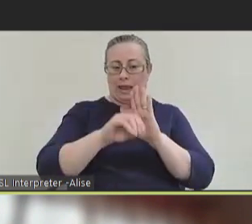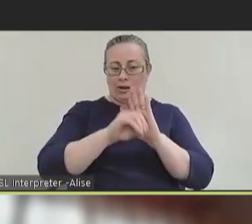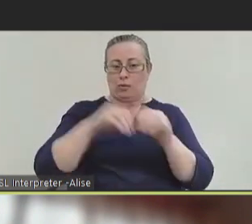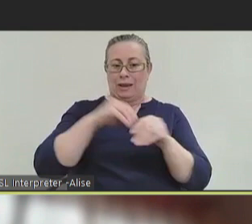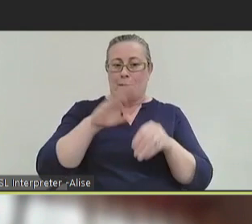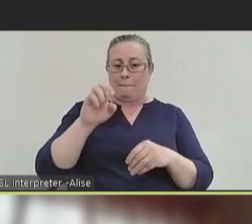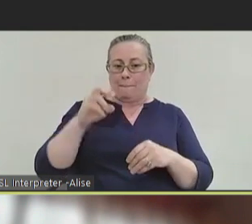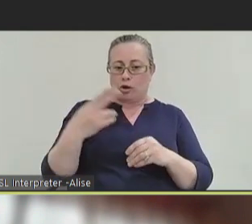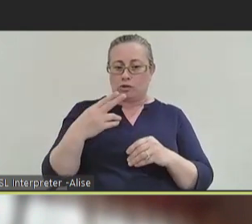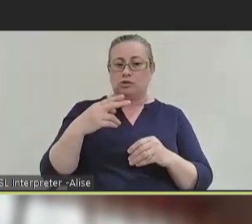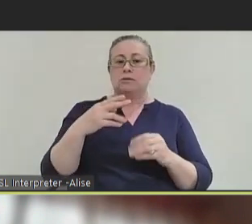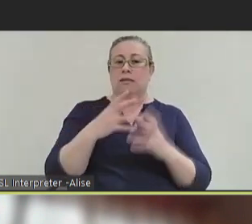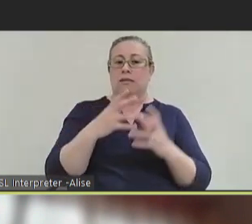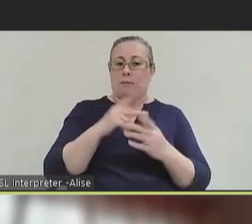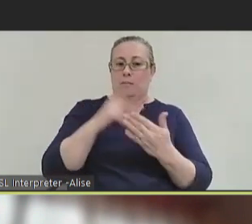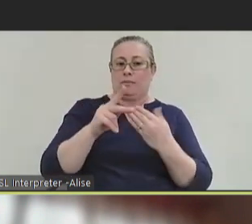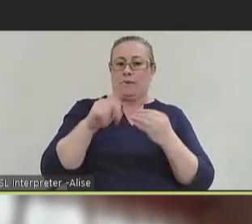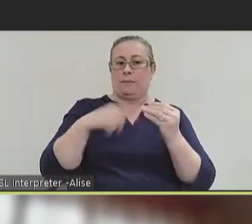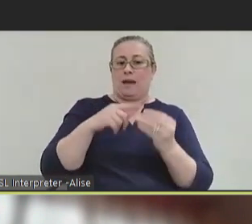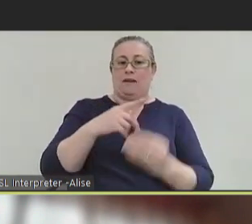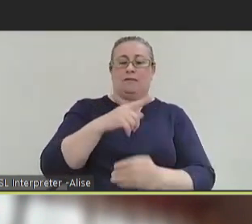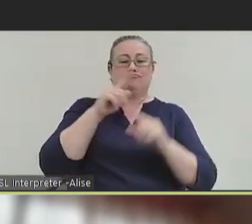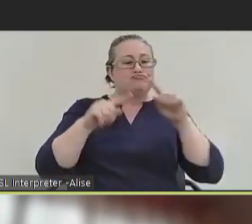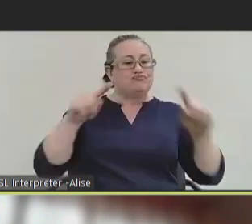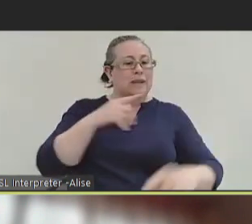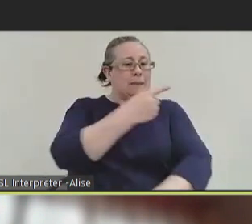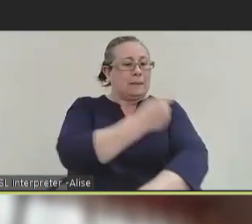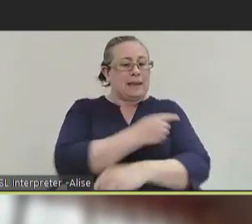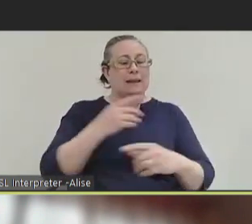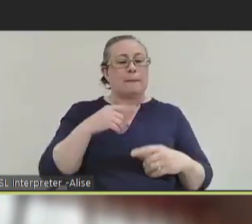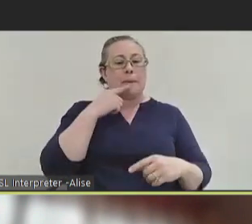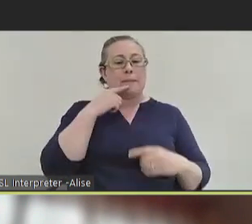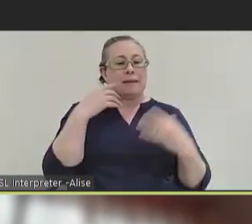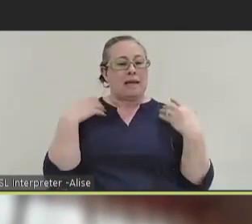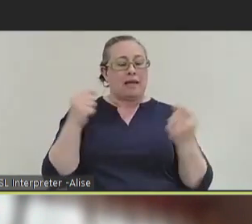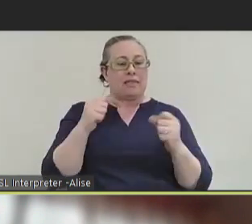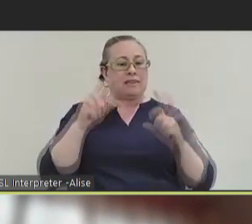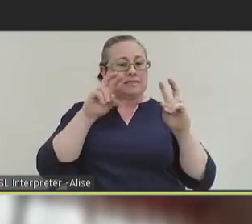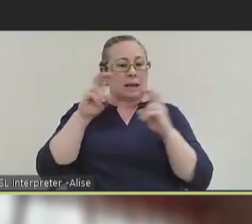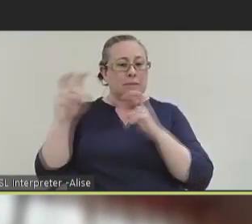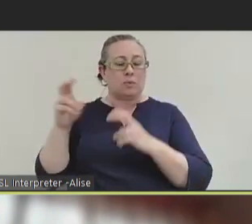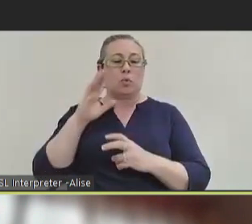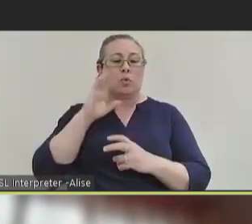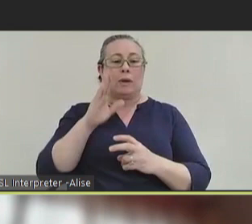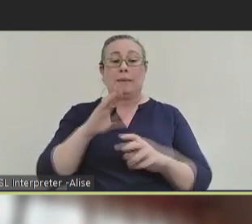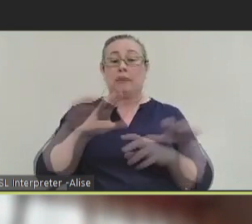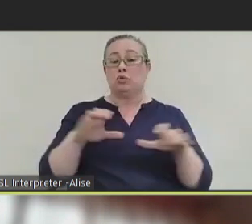immunization and public health topics. We're also going to be doing the Immunization Champion Awards